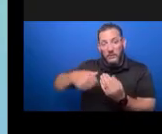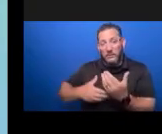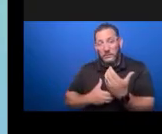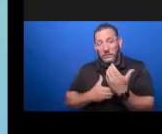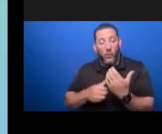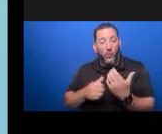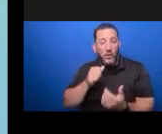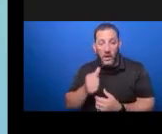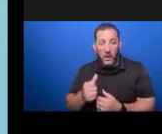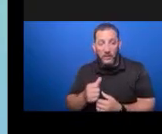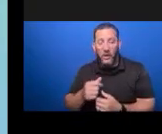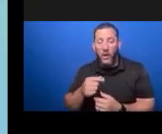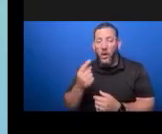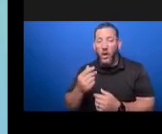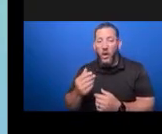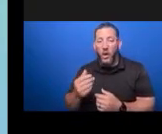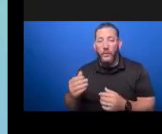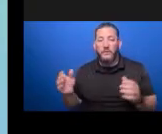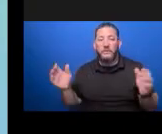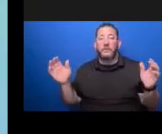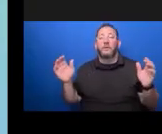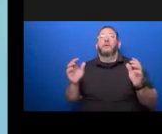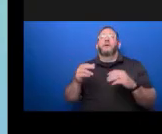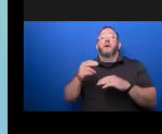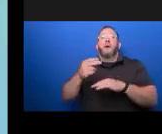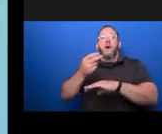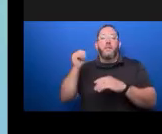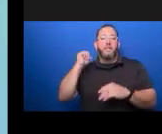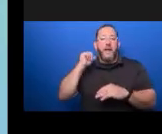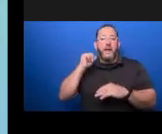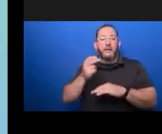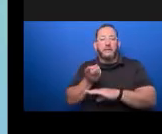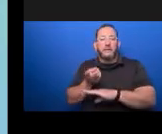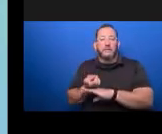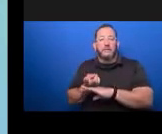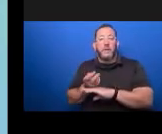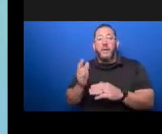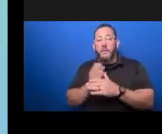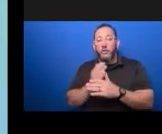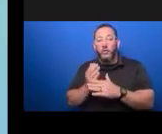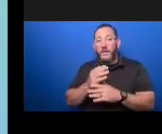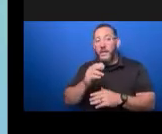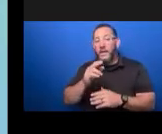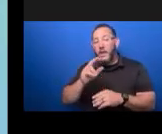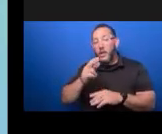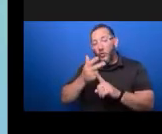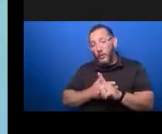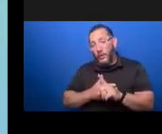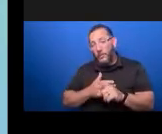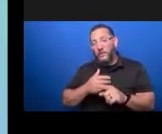always in supine or flat on their back. And this is a child between three and six months. And all you're asking them to do